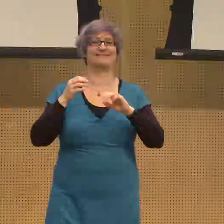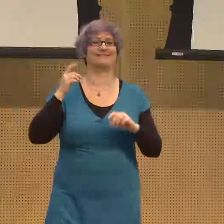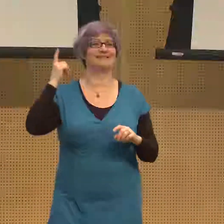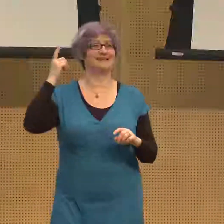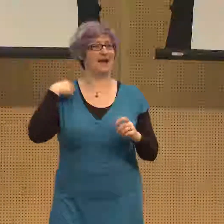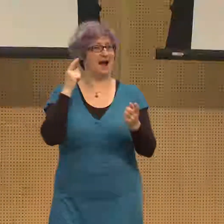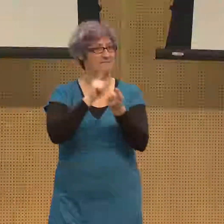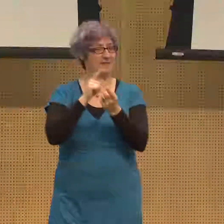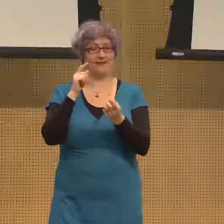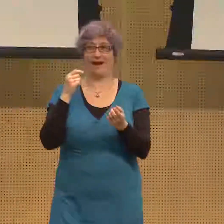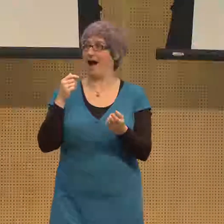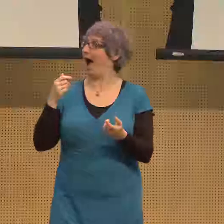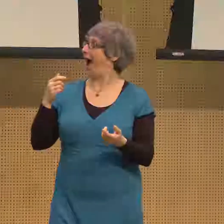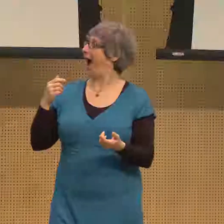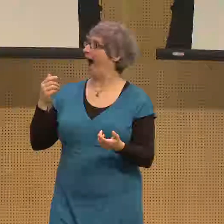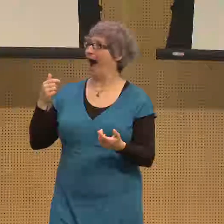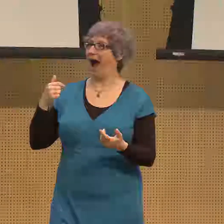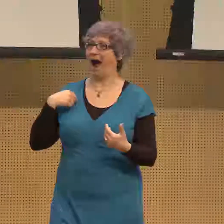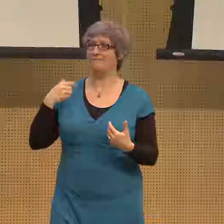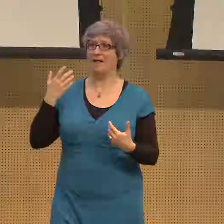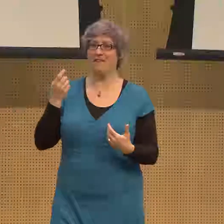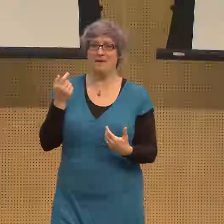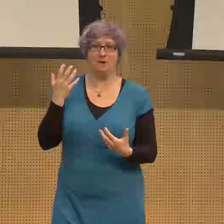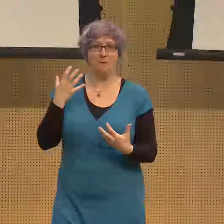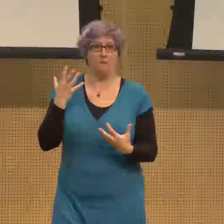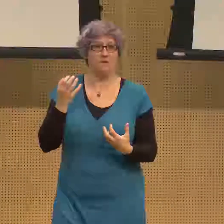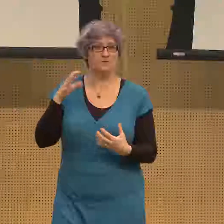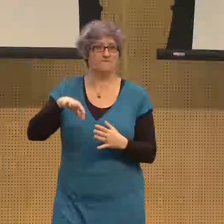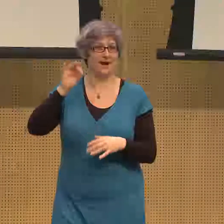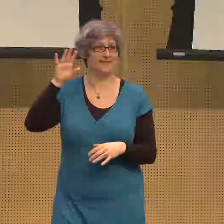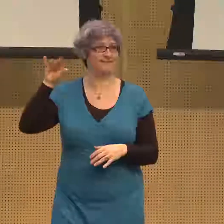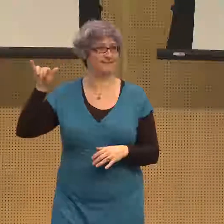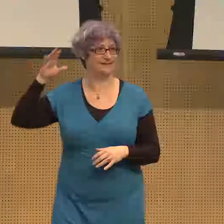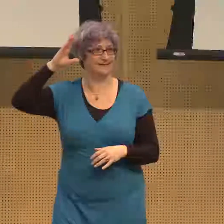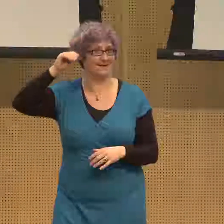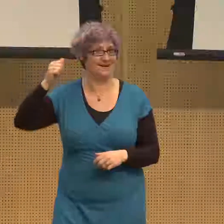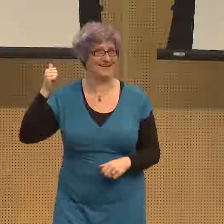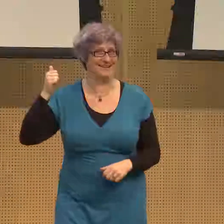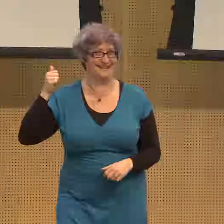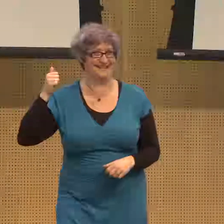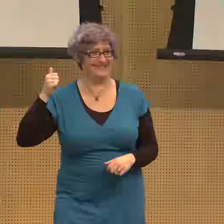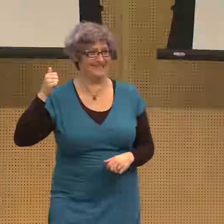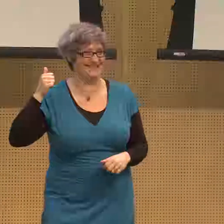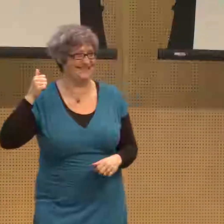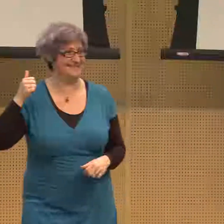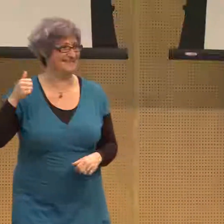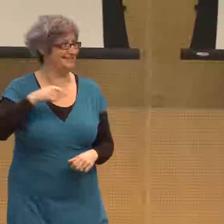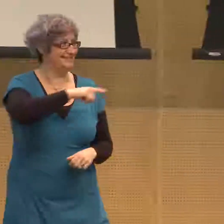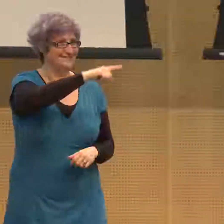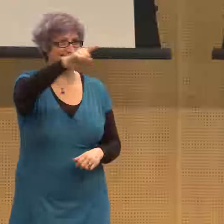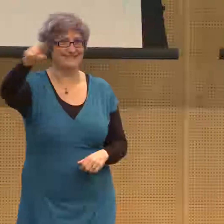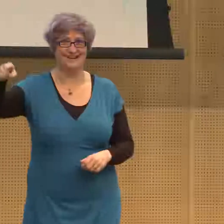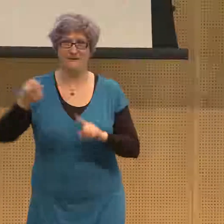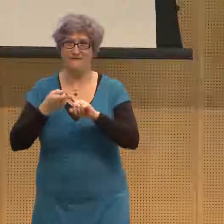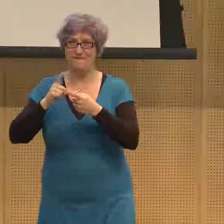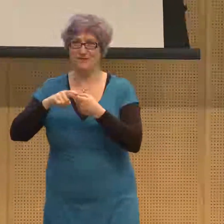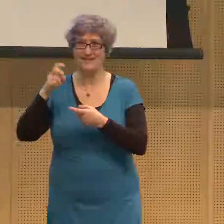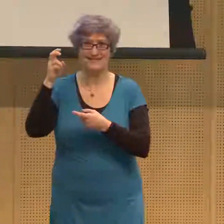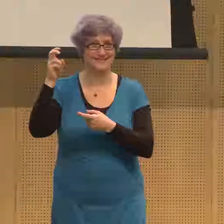So, the Deaf Olympics is one thing that I quite remember. I would like to find this guy. Ha ha ha!